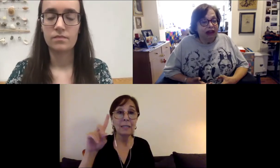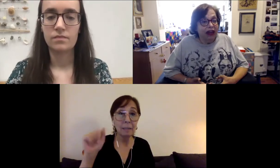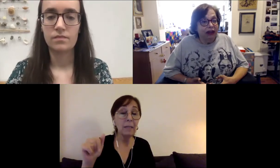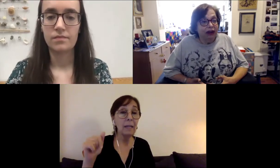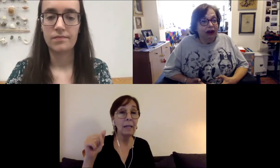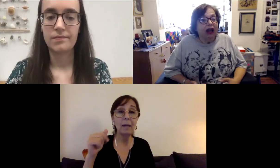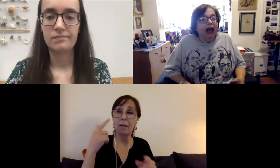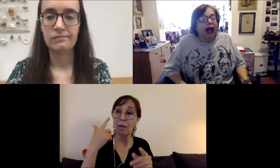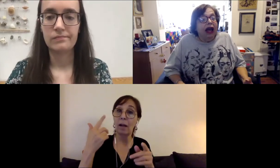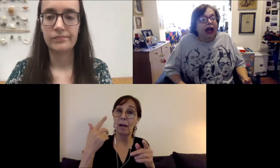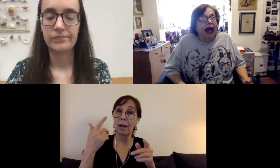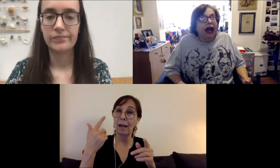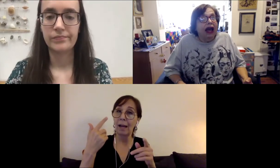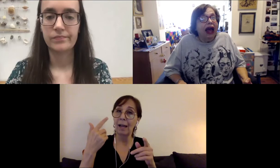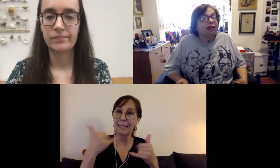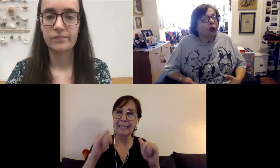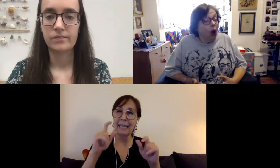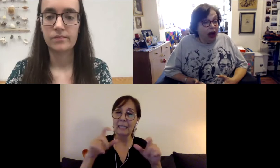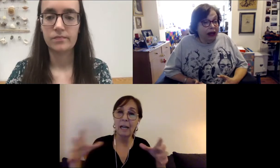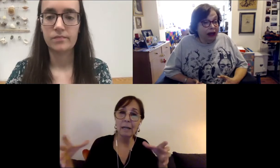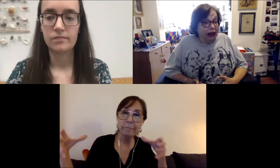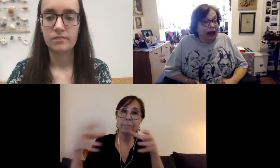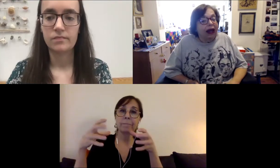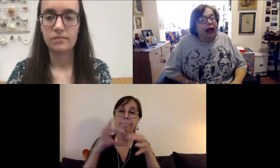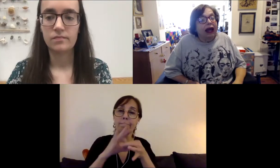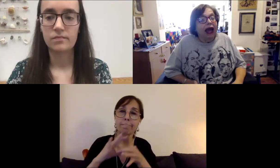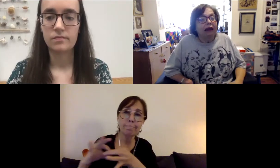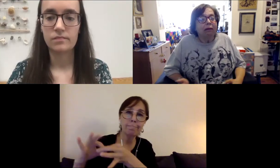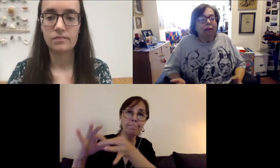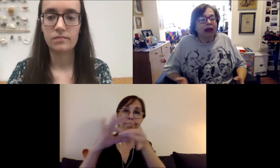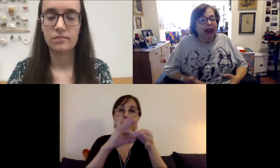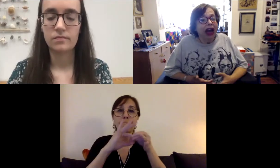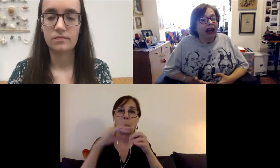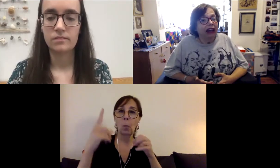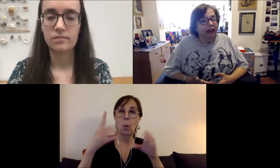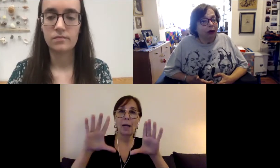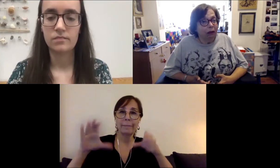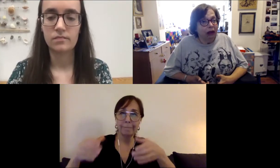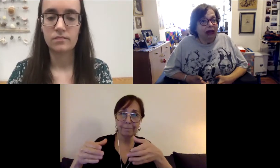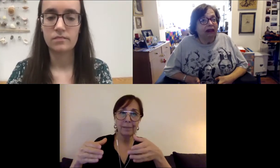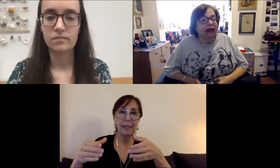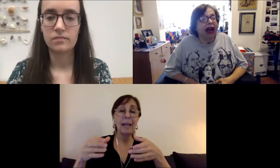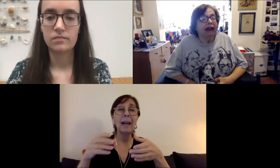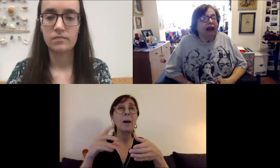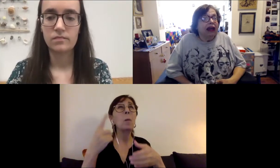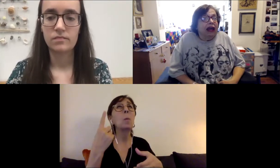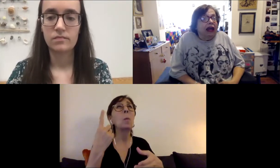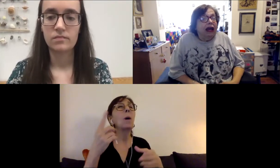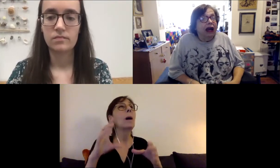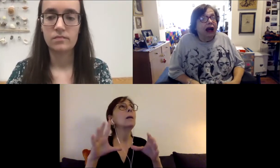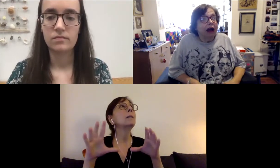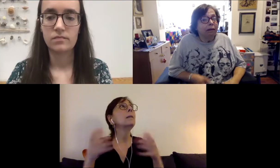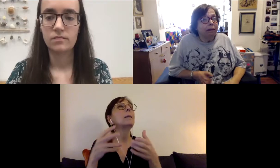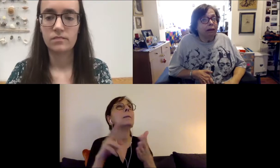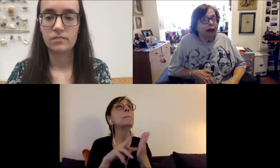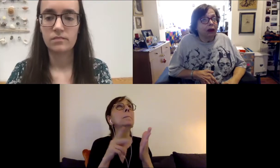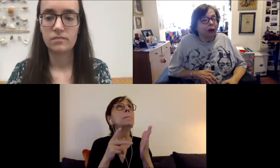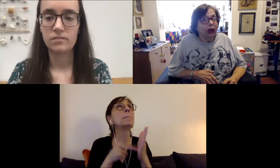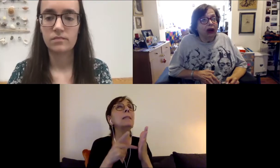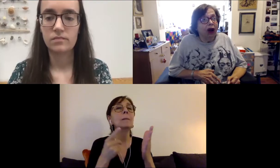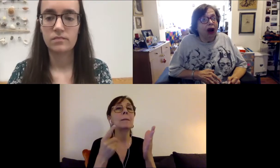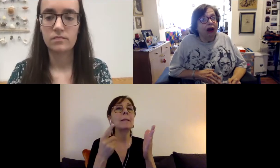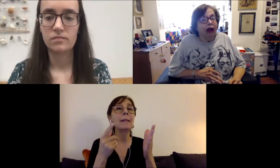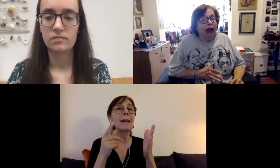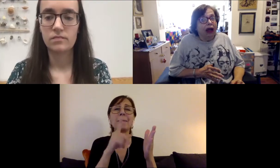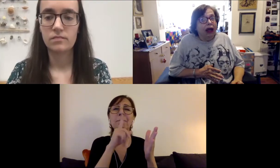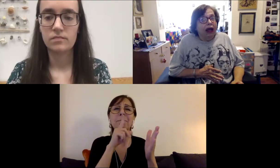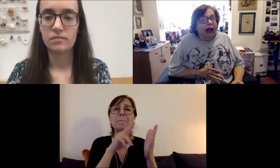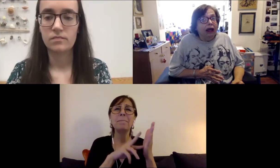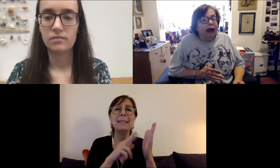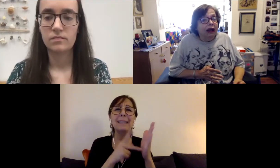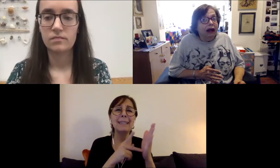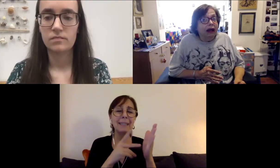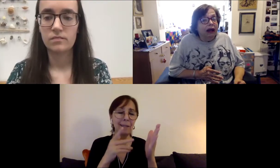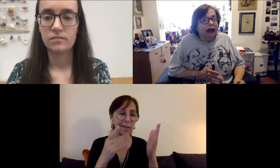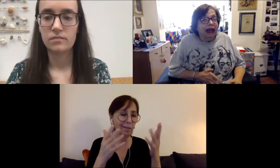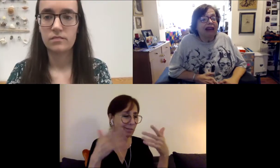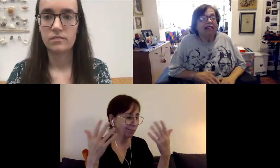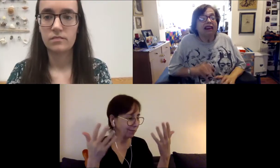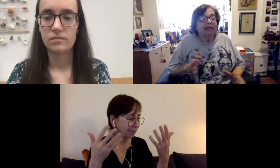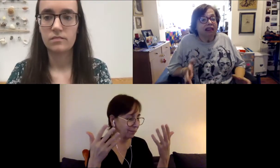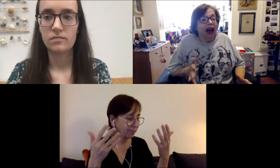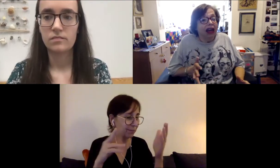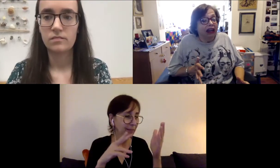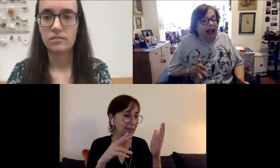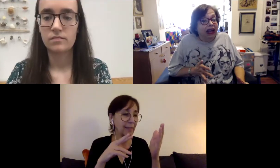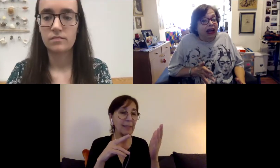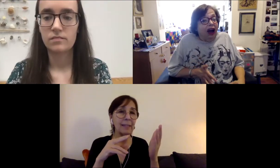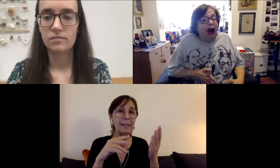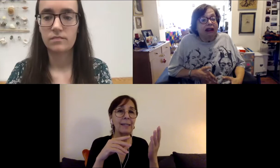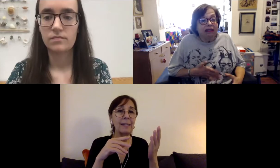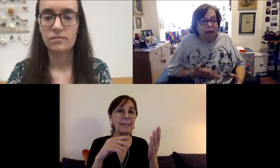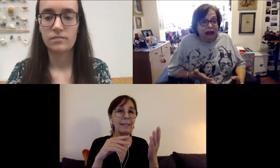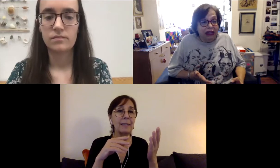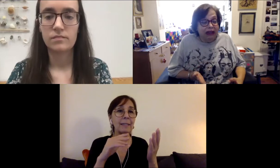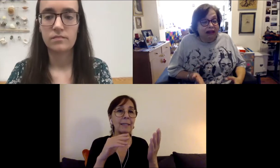as one. And by that, I don't mean that we are casting aside our disabilities and